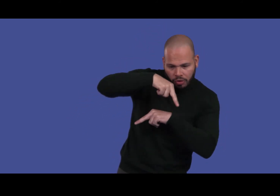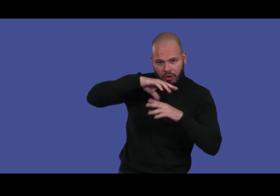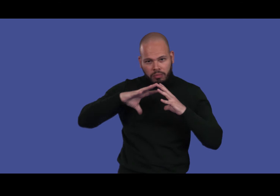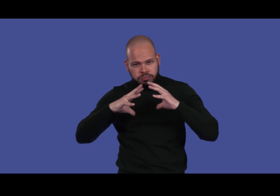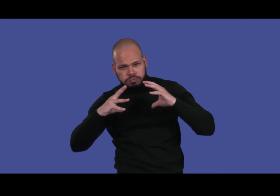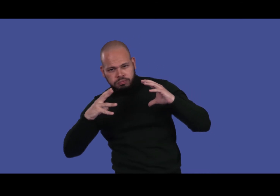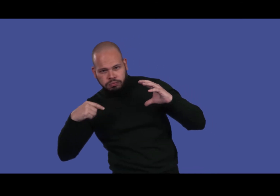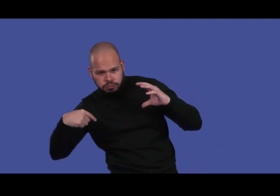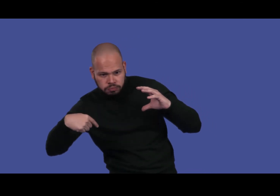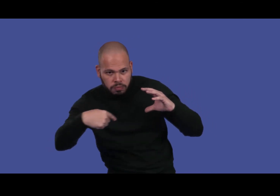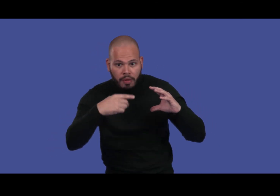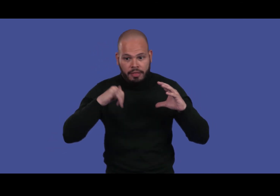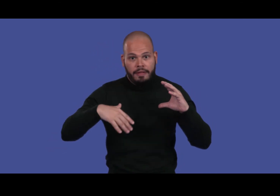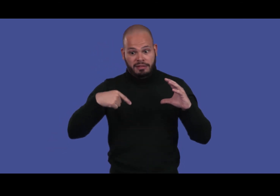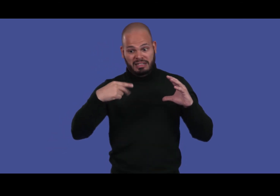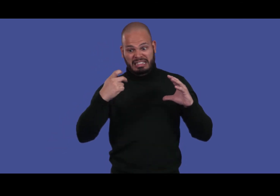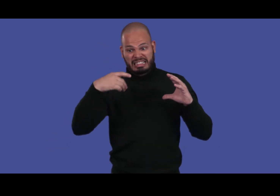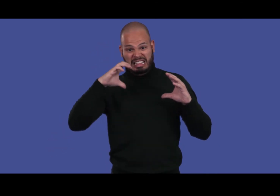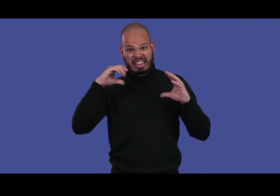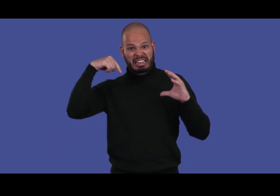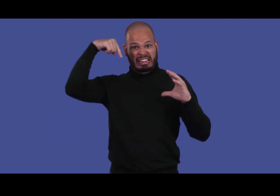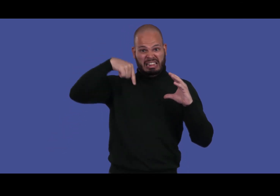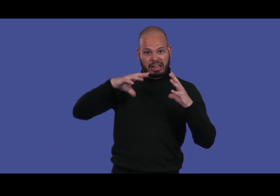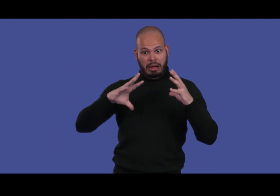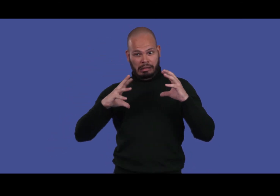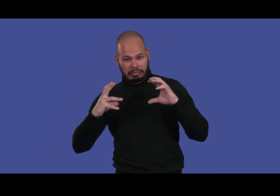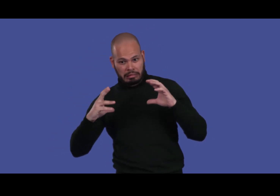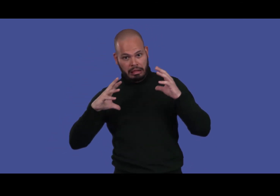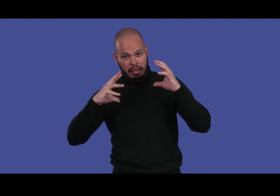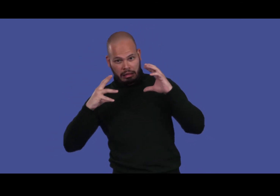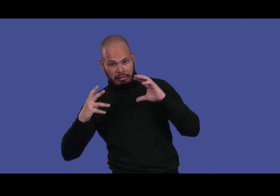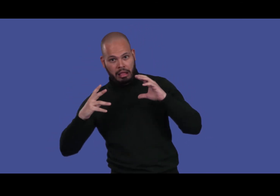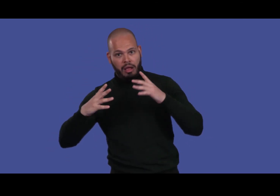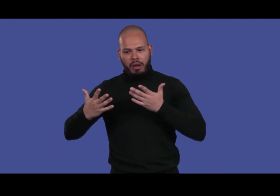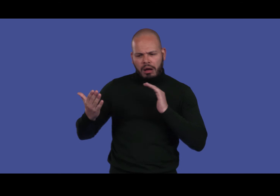like an ultrasound to check the liver